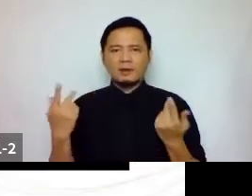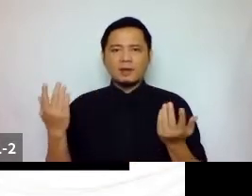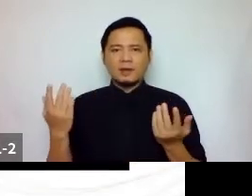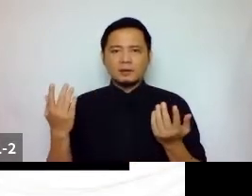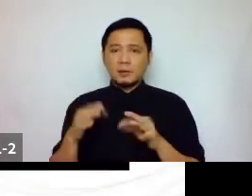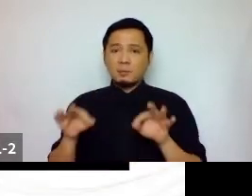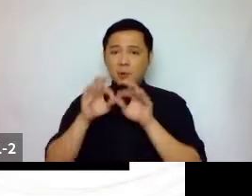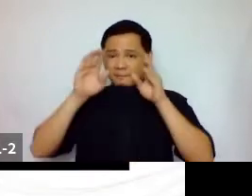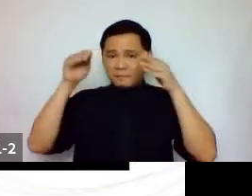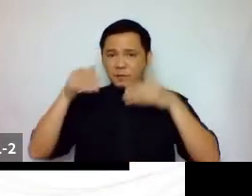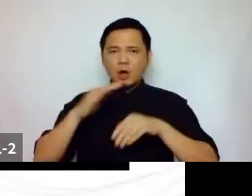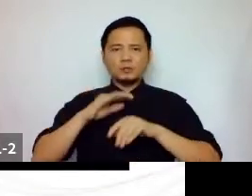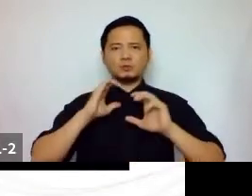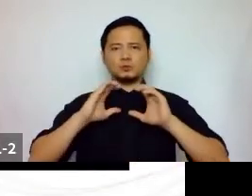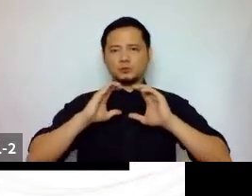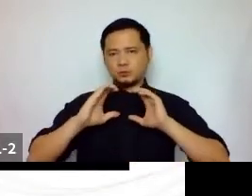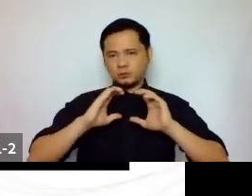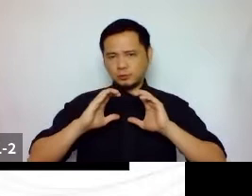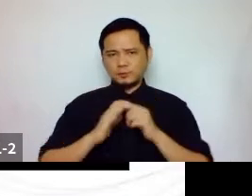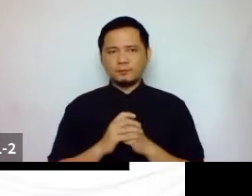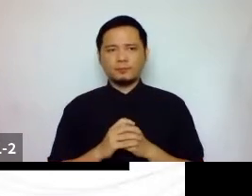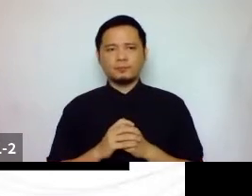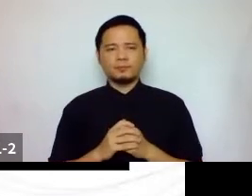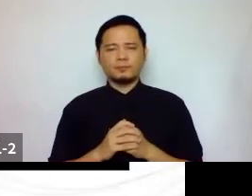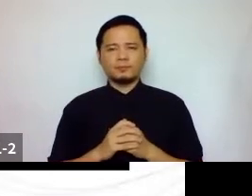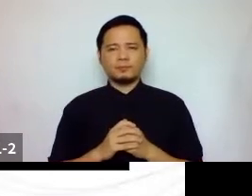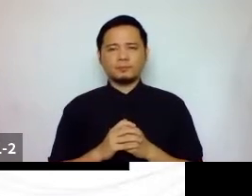Not everything can be achieved through information campaigns.